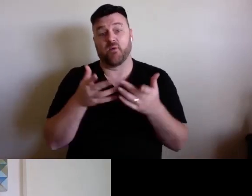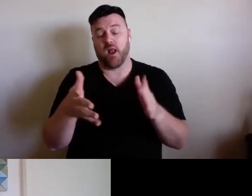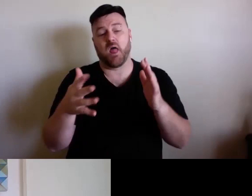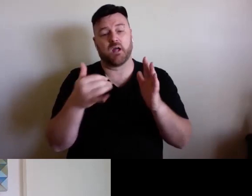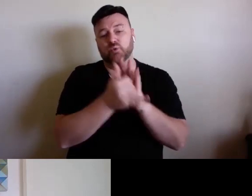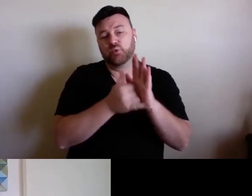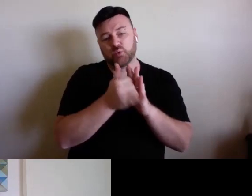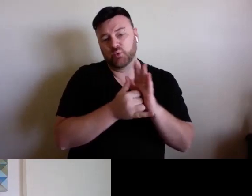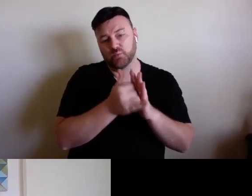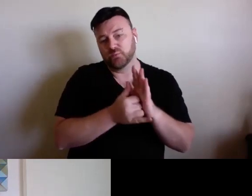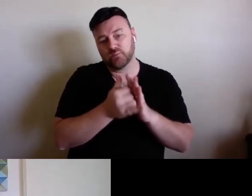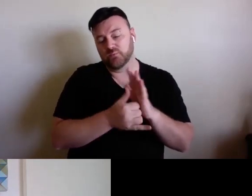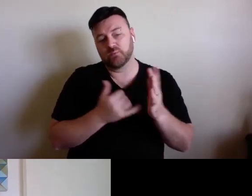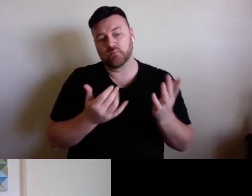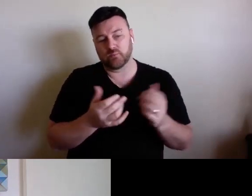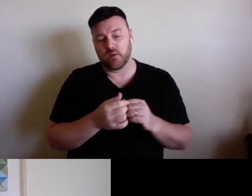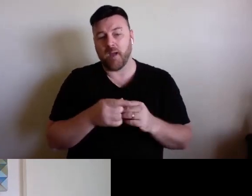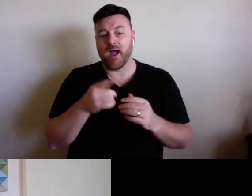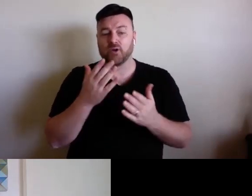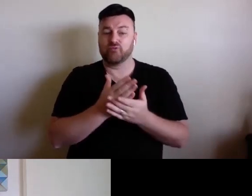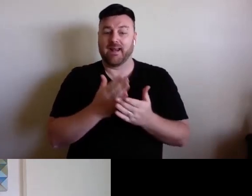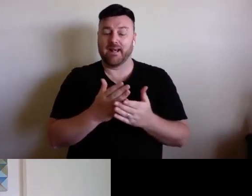people build subscribers. Then they can do offline things like live